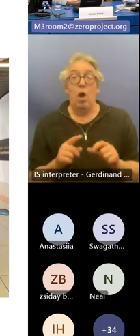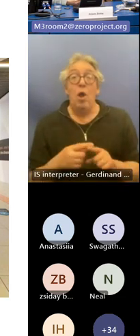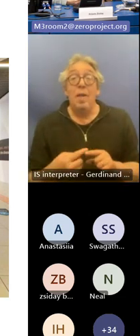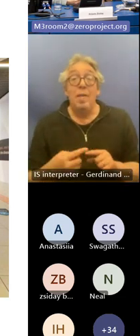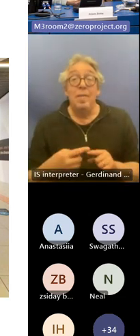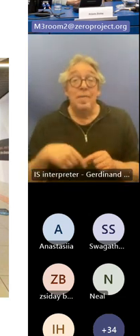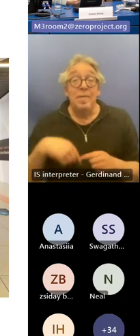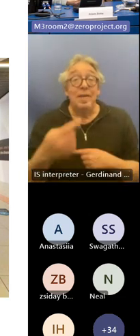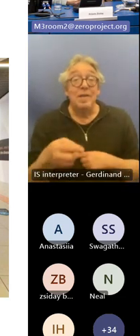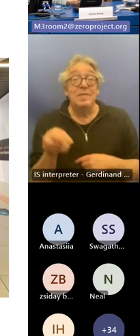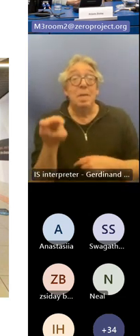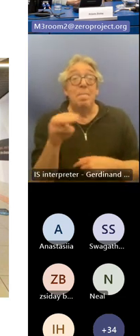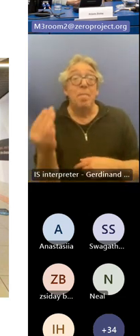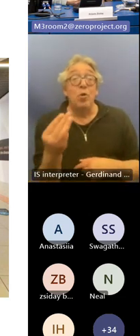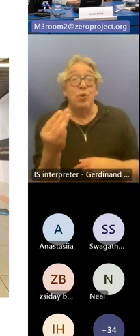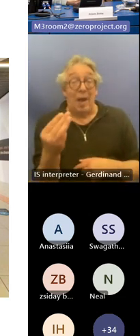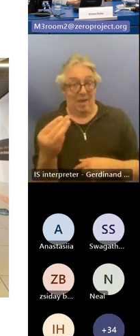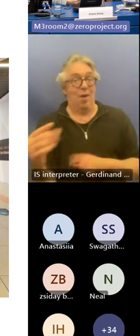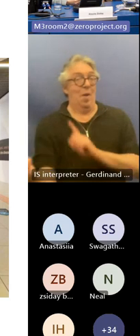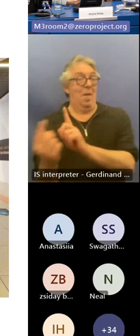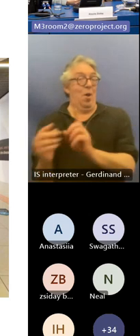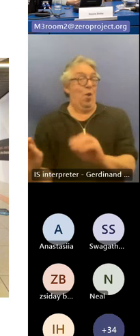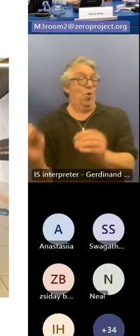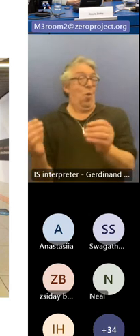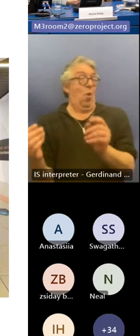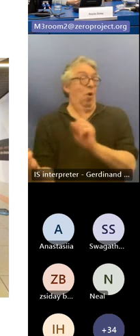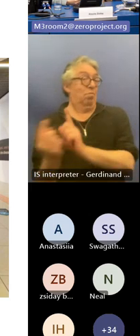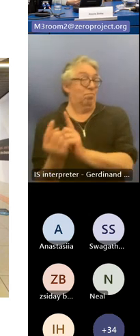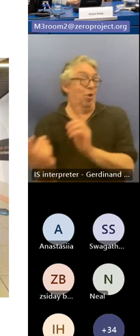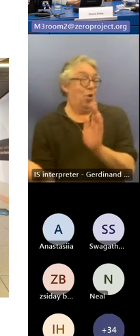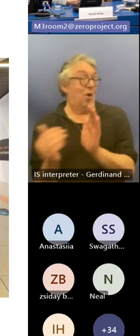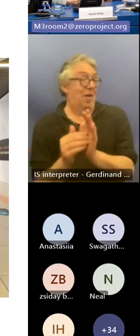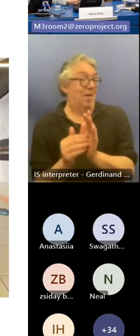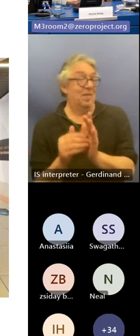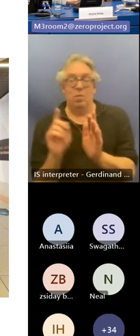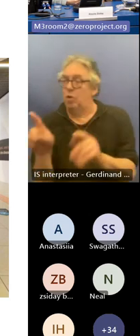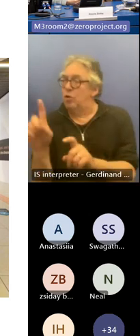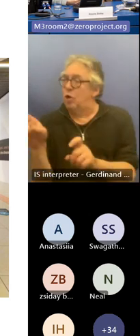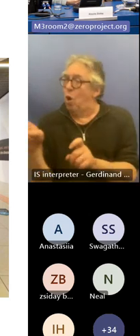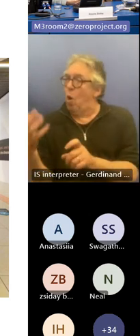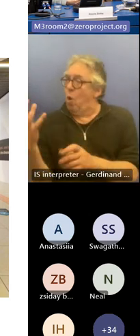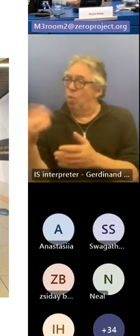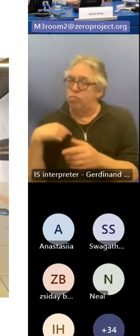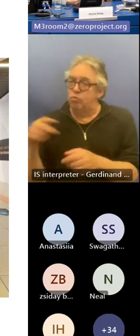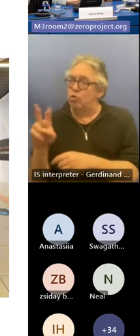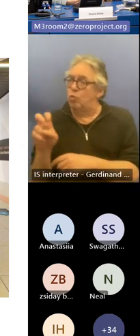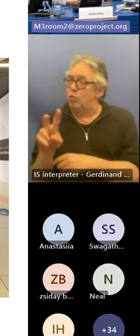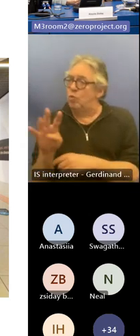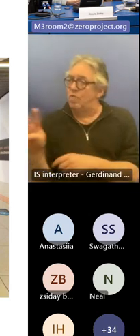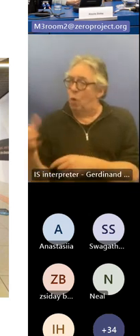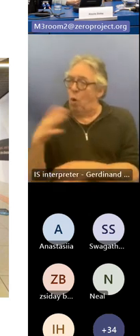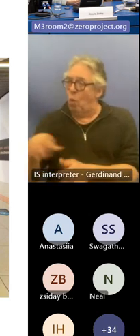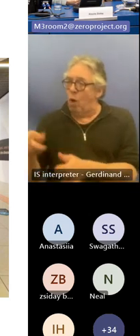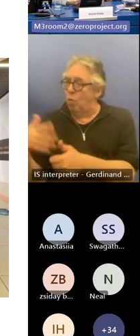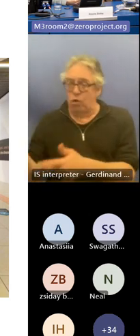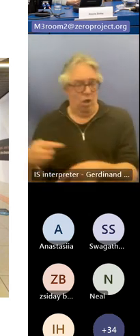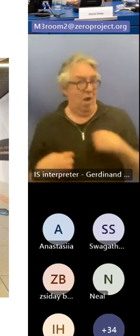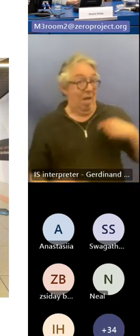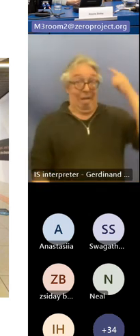with the young people again and asks what they want for this year. Obviously, I have ideas, but